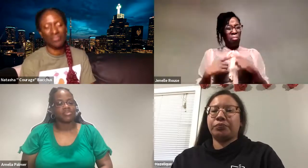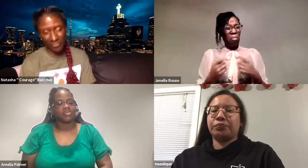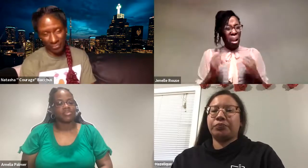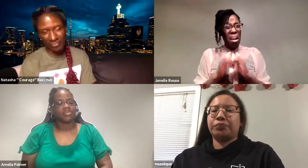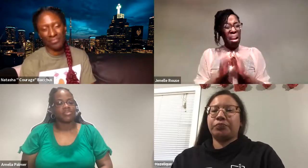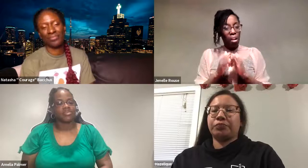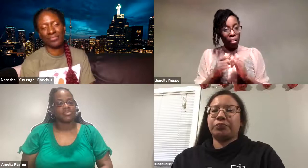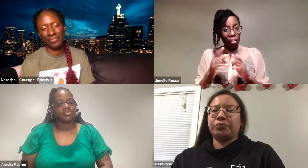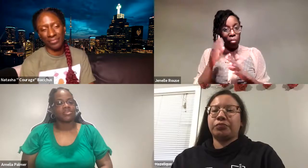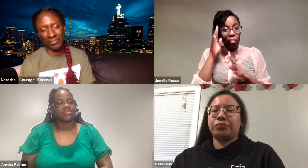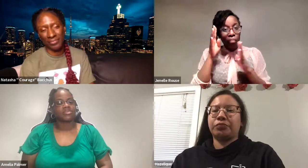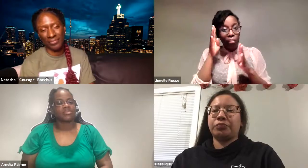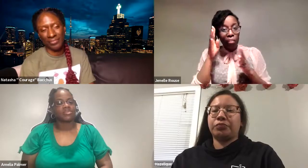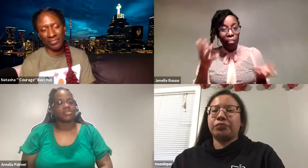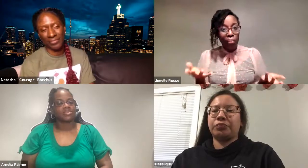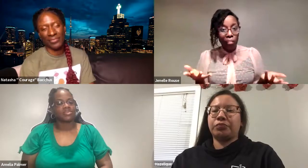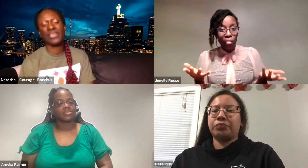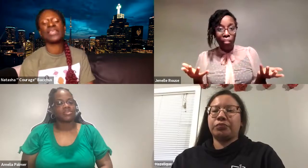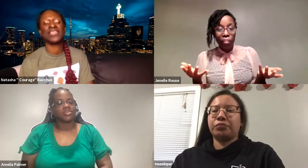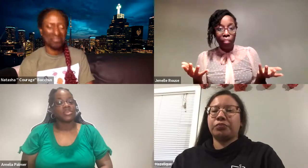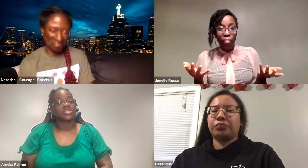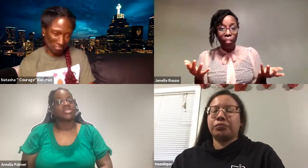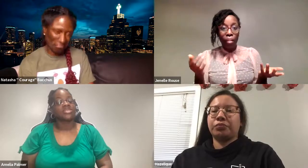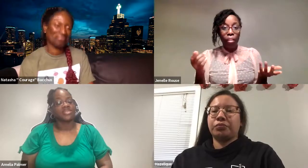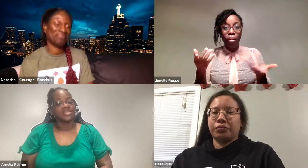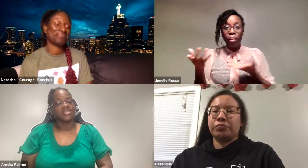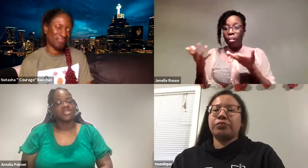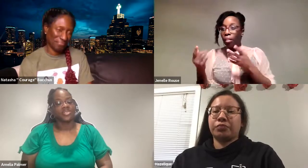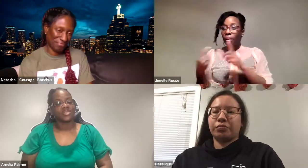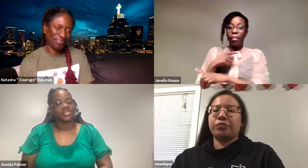the only one who uses sign language in my family and so i've had to communicate through creativity.